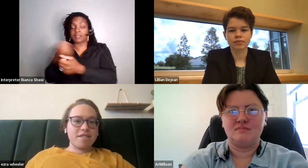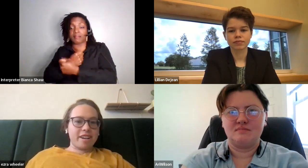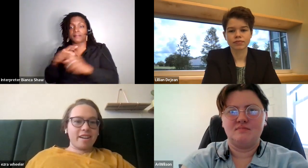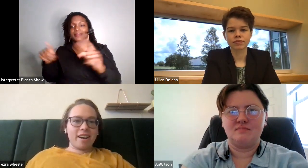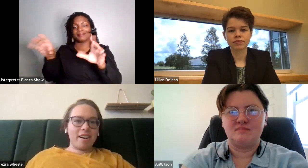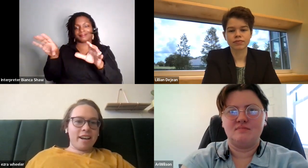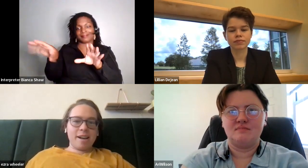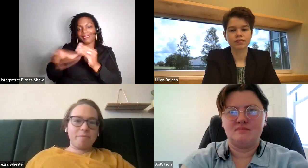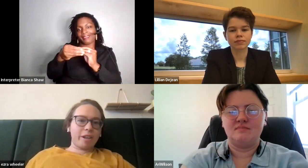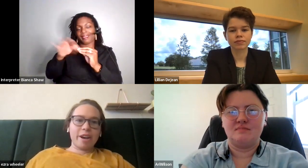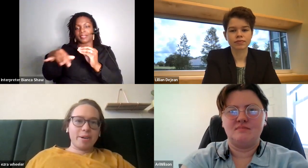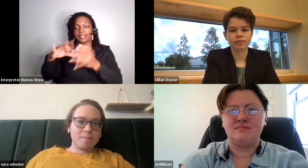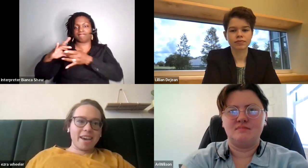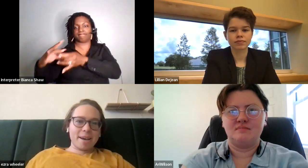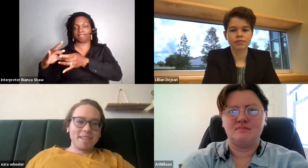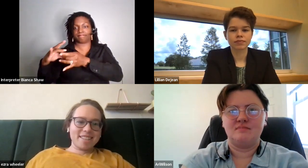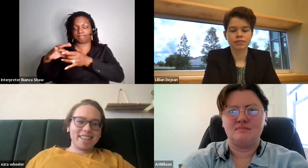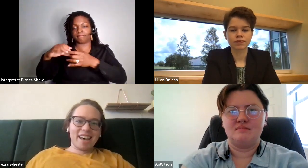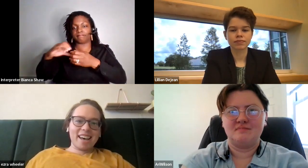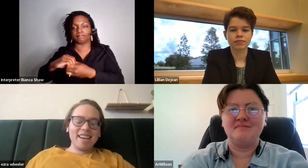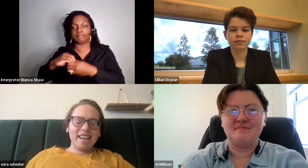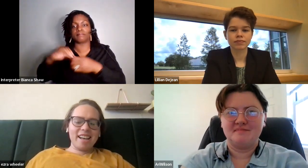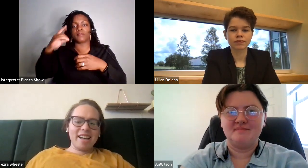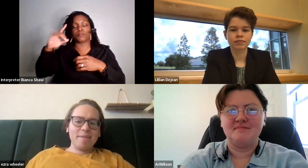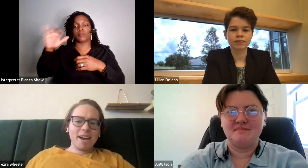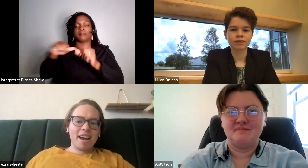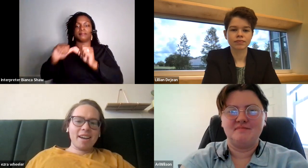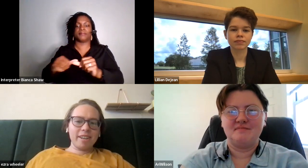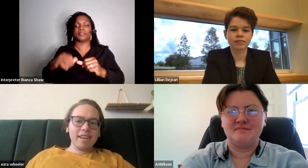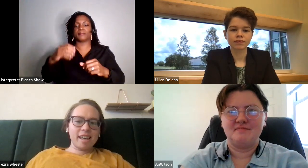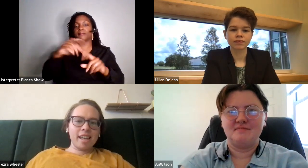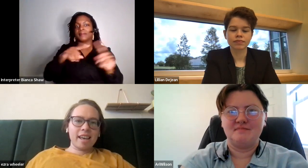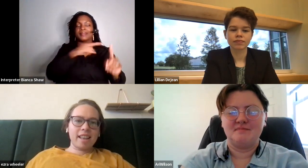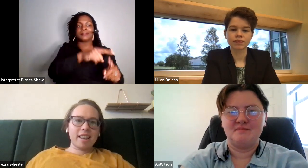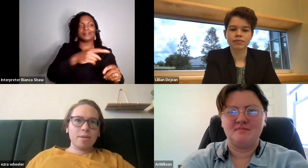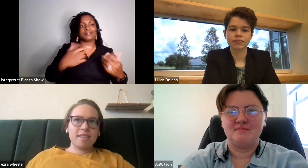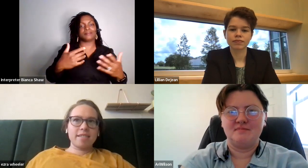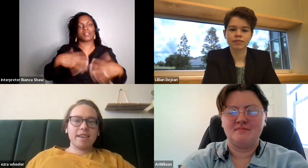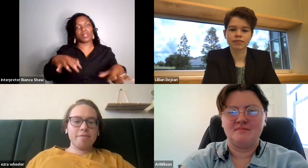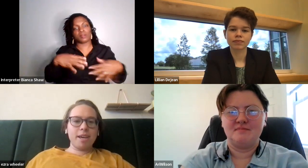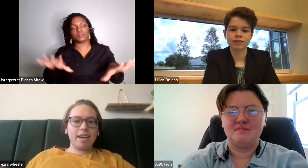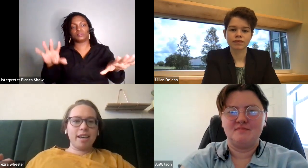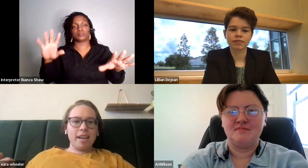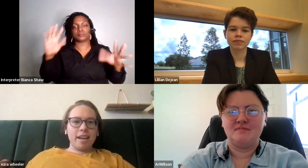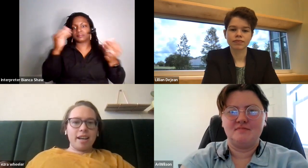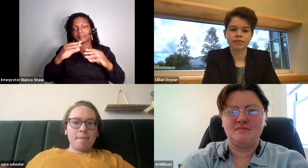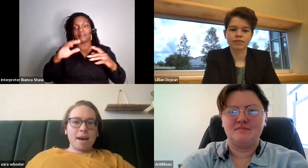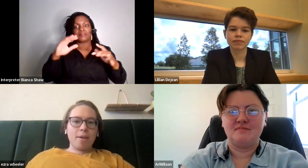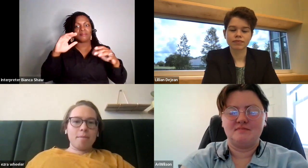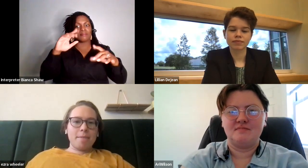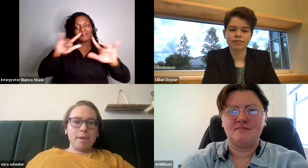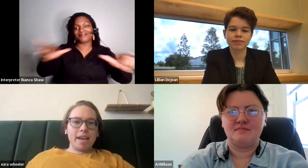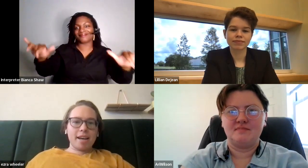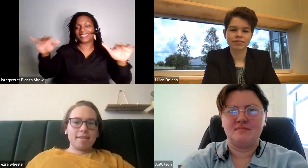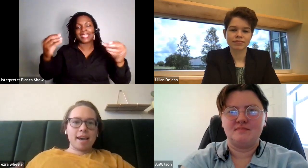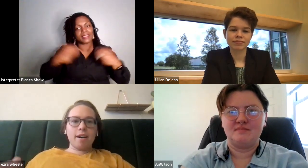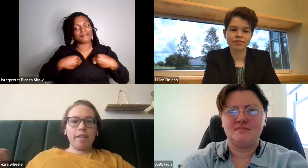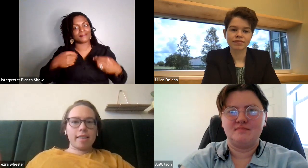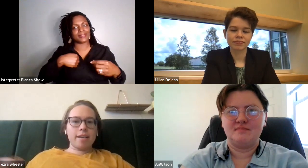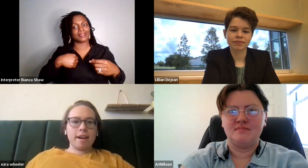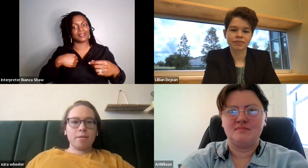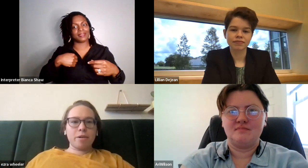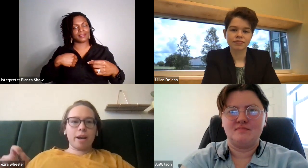Clothes makeup things like that. And I really think that those things give me empowerment because they are all the things that I was told.